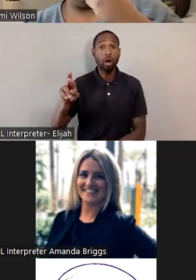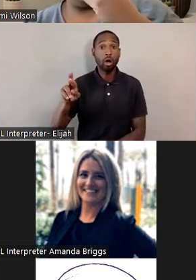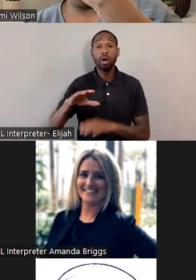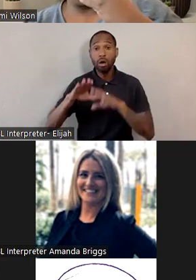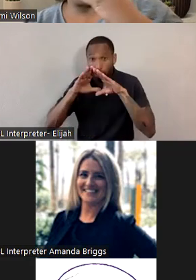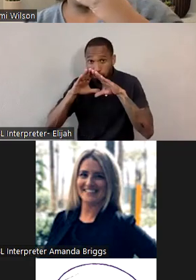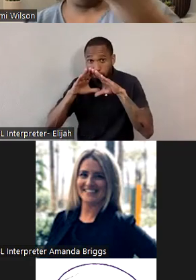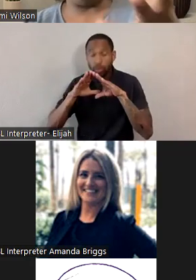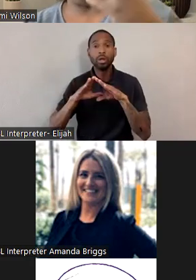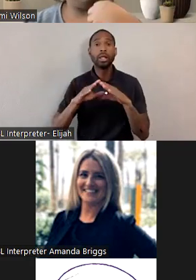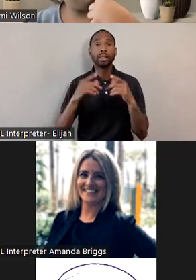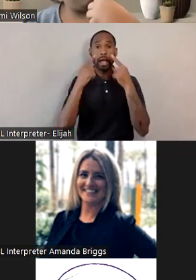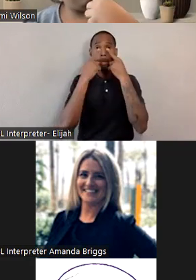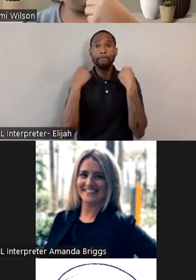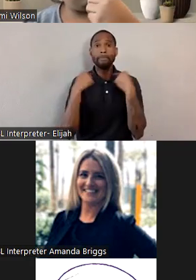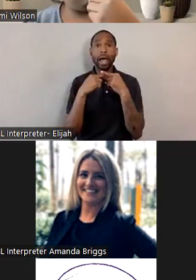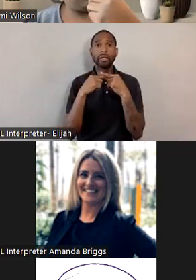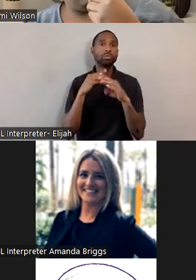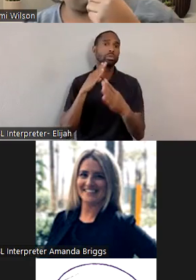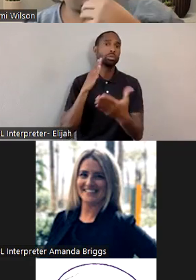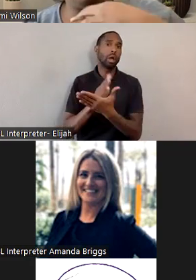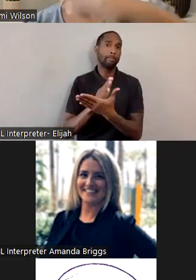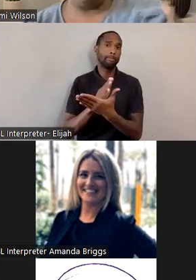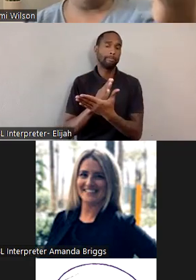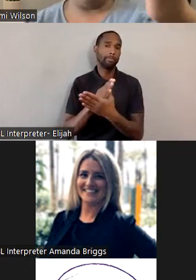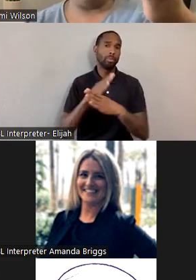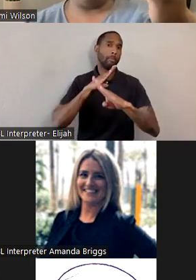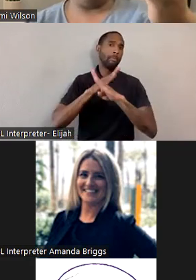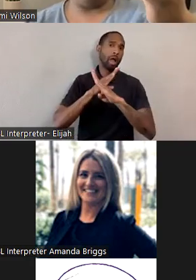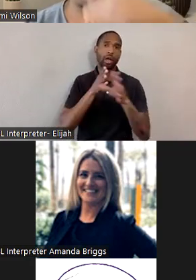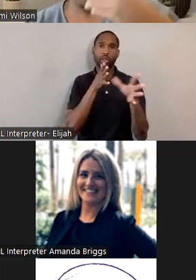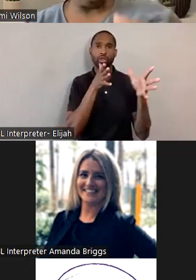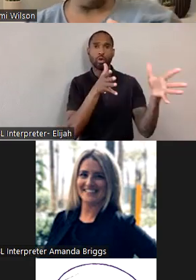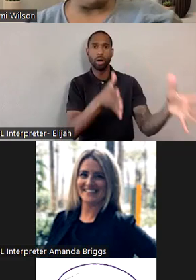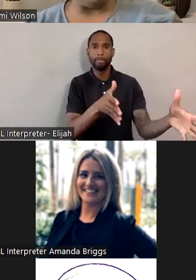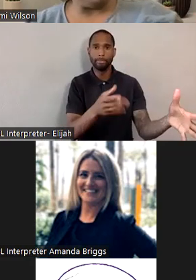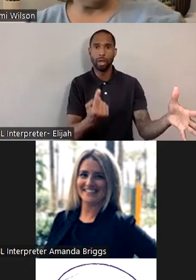the mask prevents it from going back into your mouth.